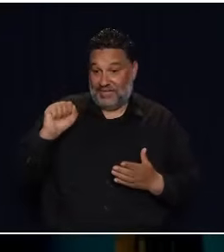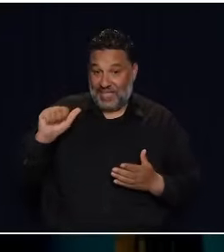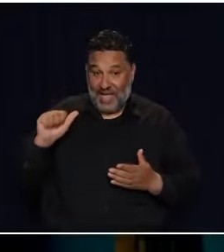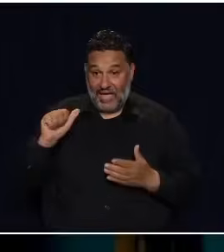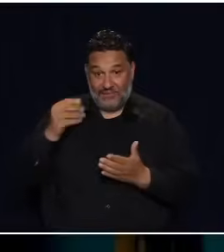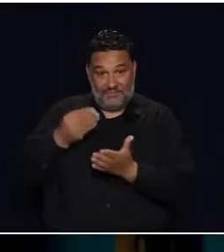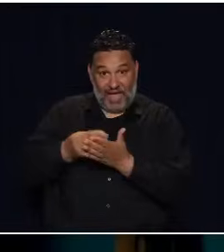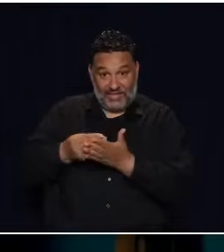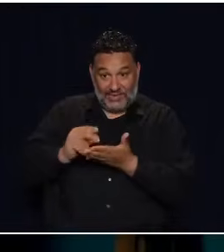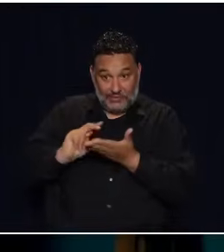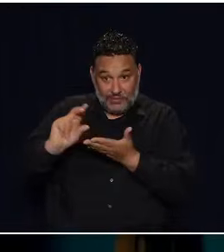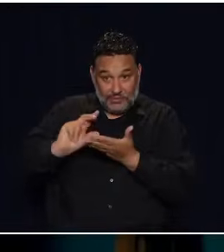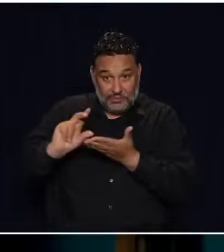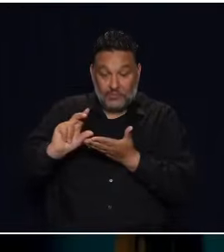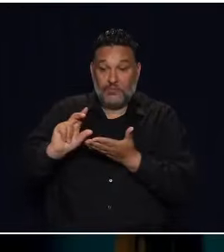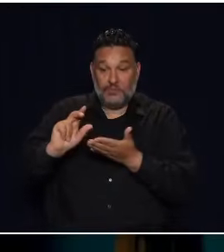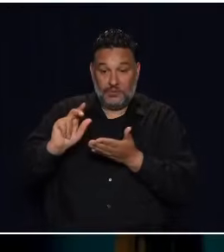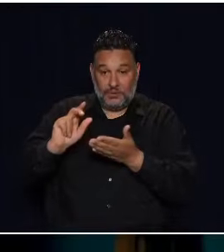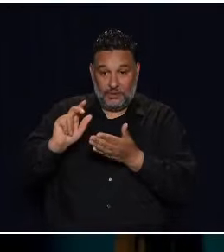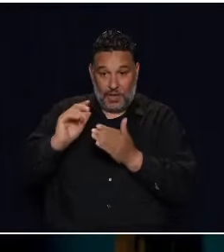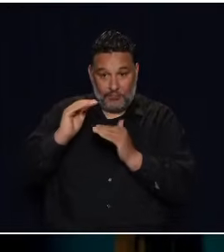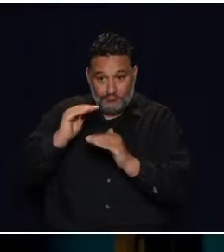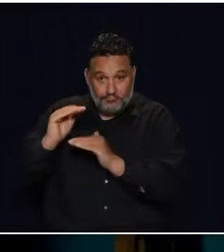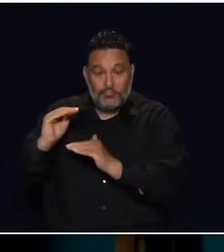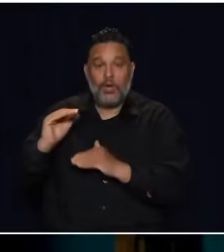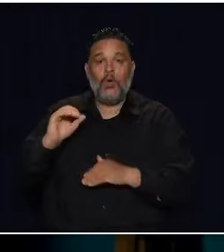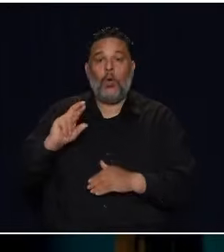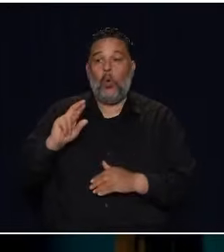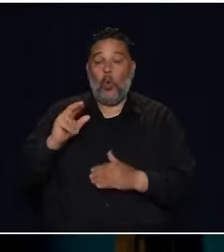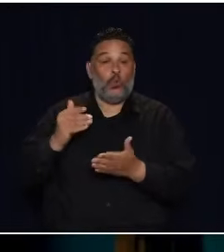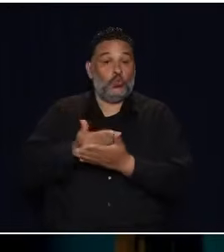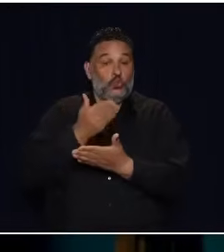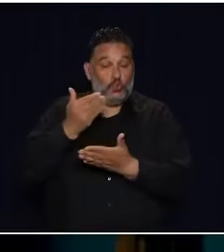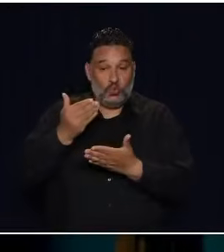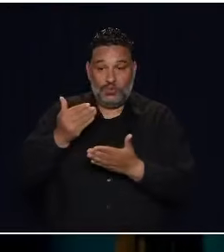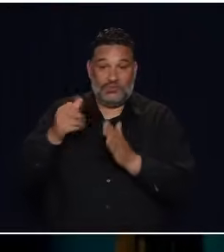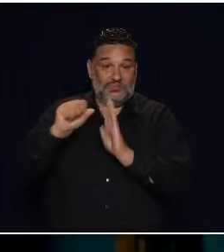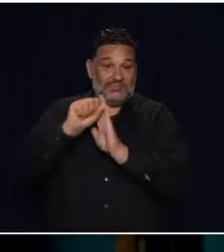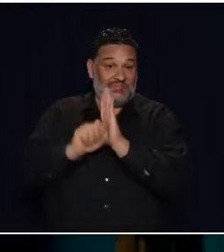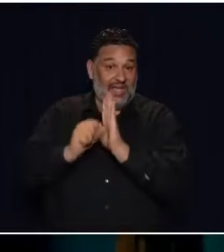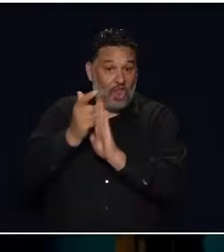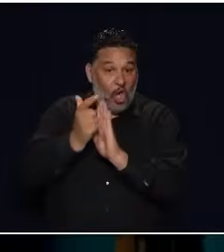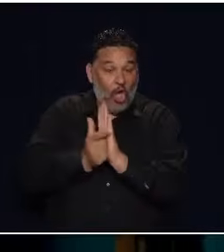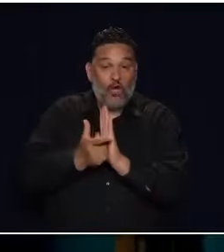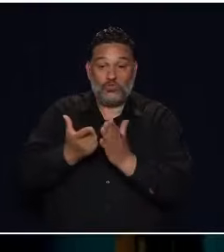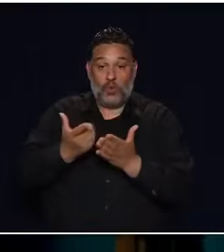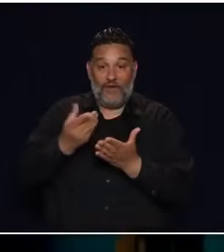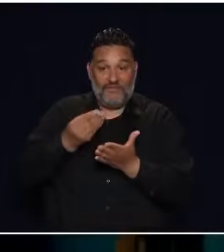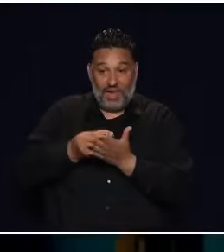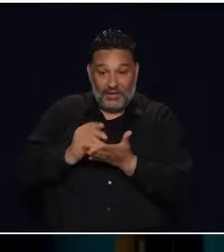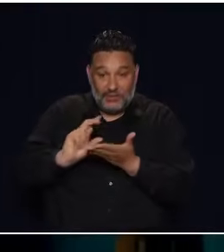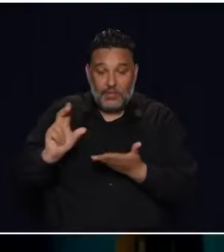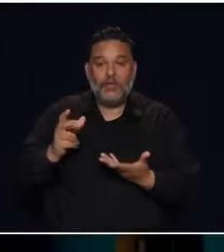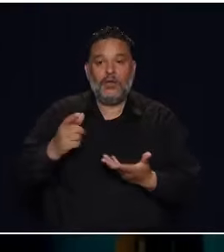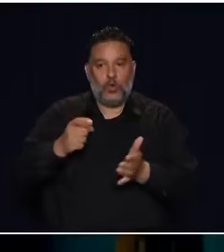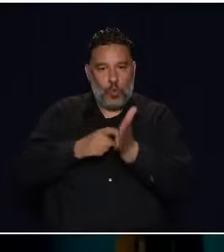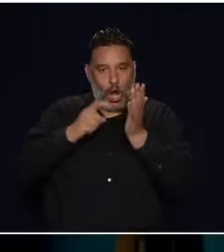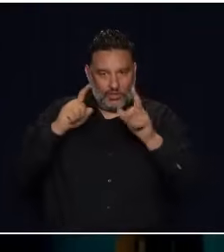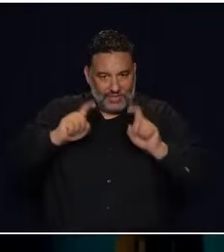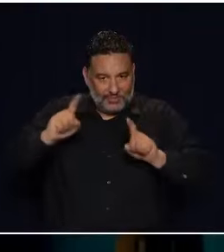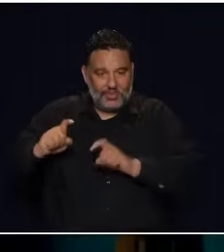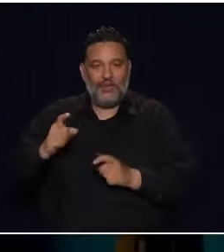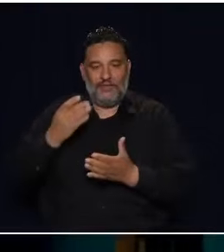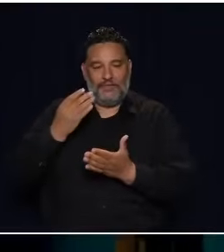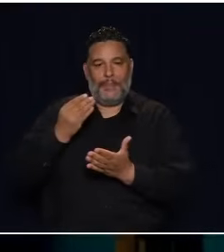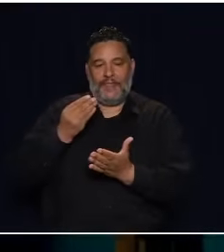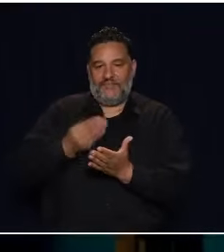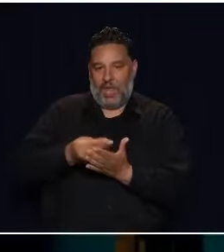SOME PARAMETERS ON THAT.